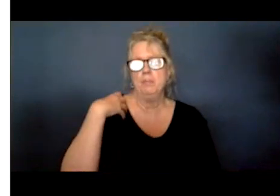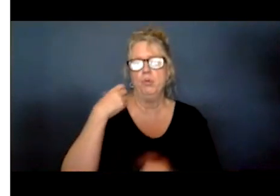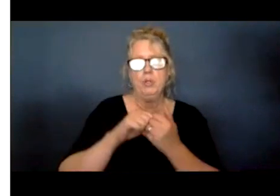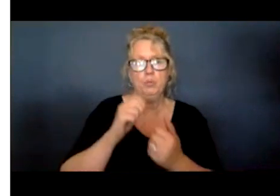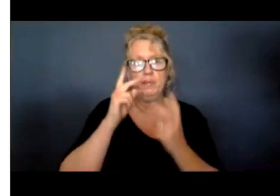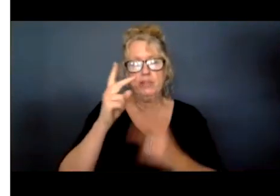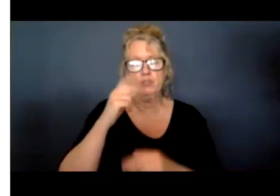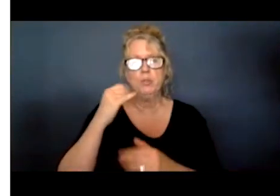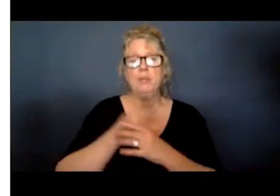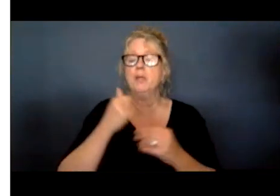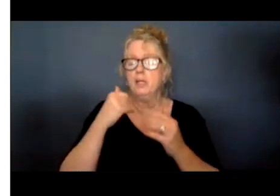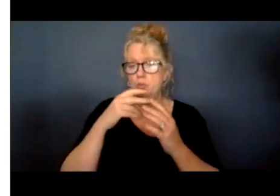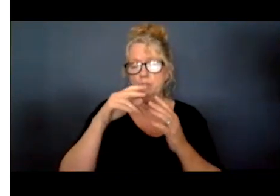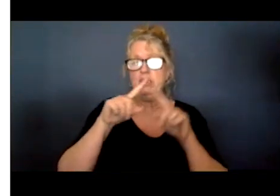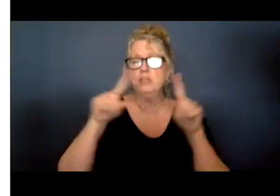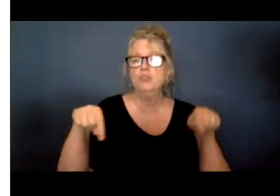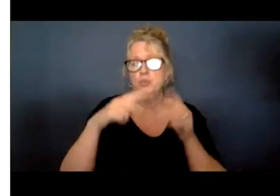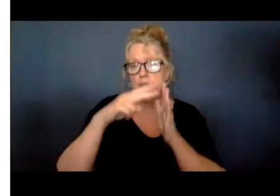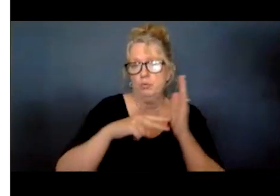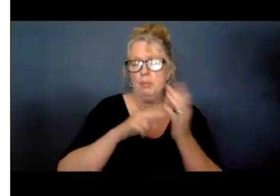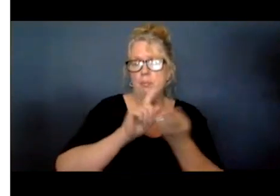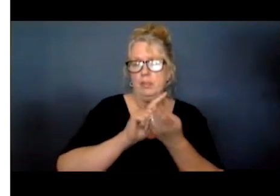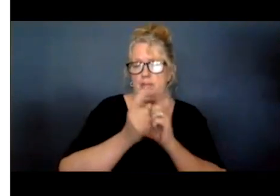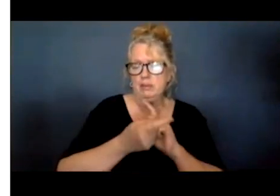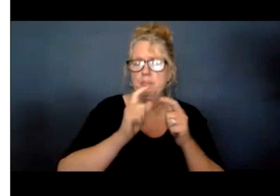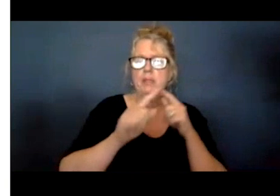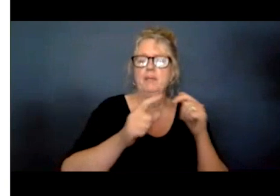Screen readers which convert digital text into synthesized speech,